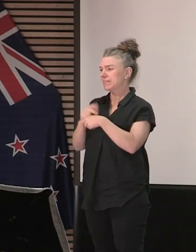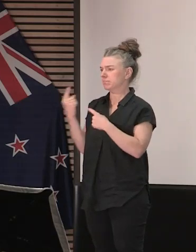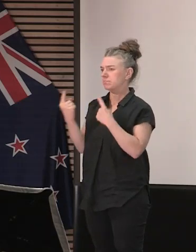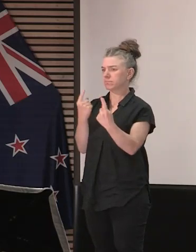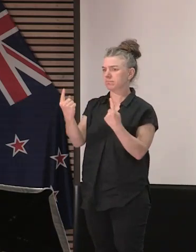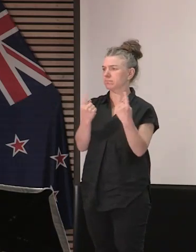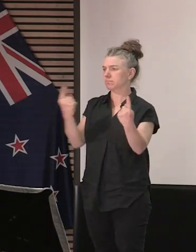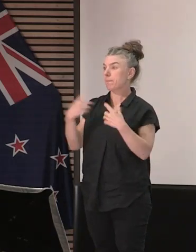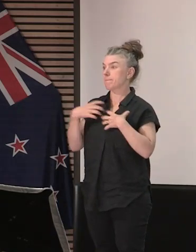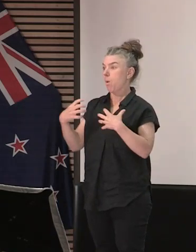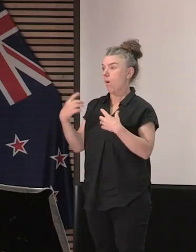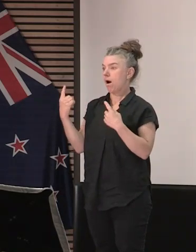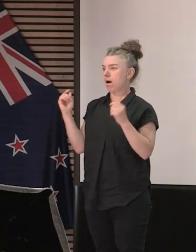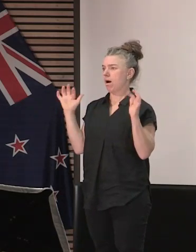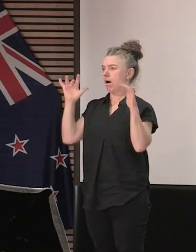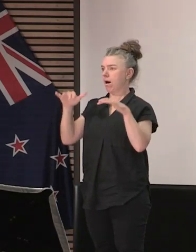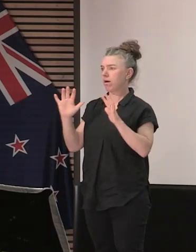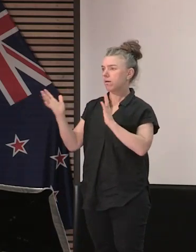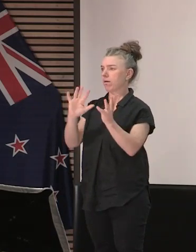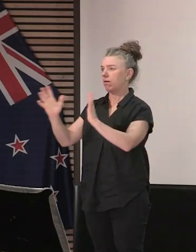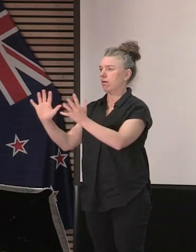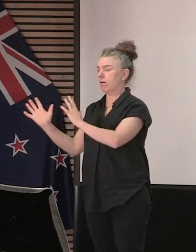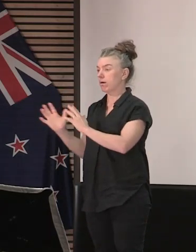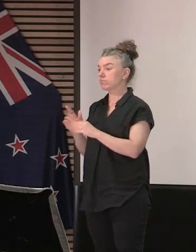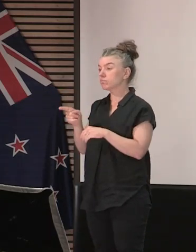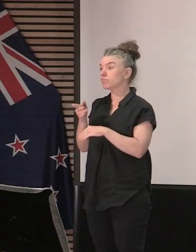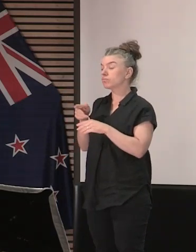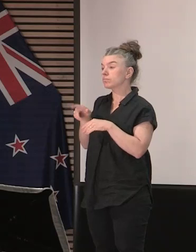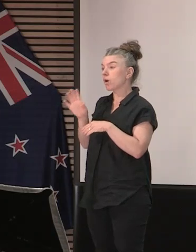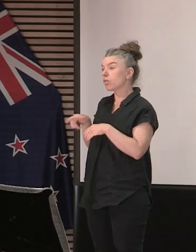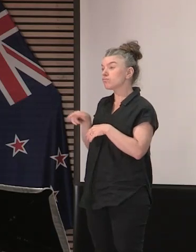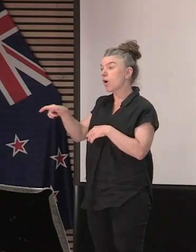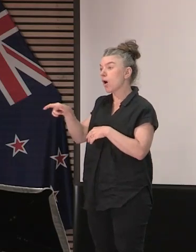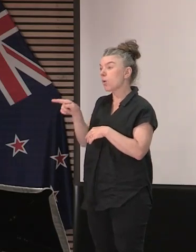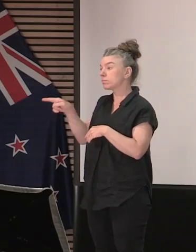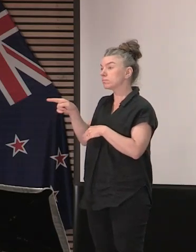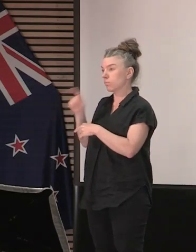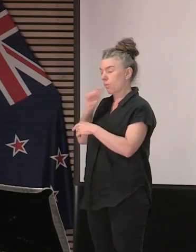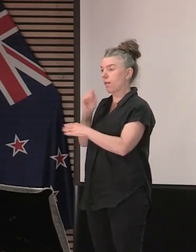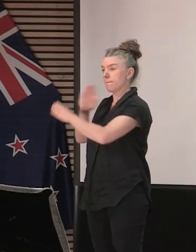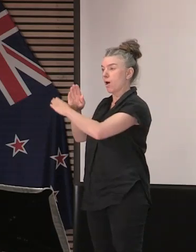I expect thatto continue, including roadblocks in some places thisEaster weekend.